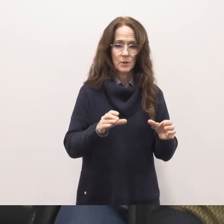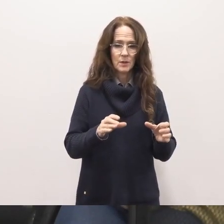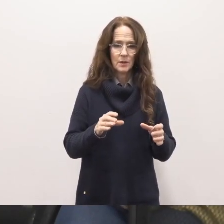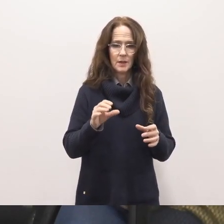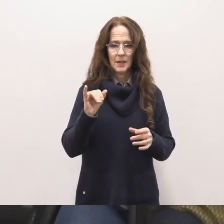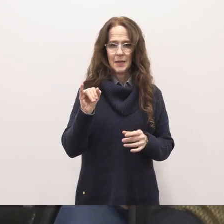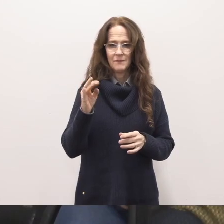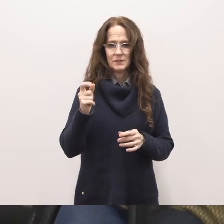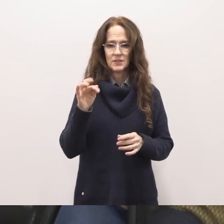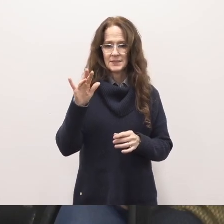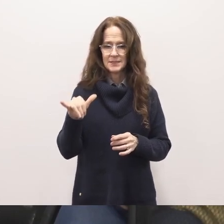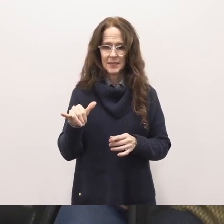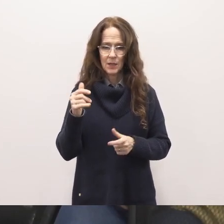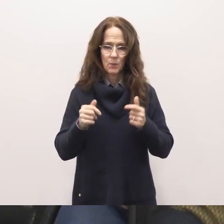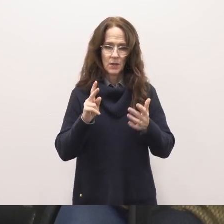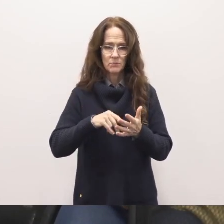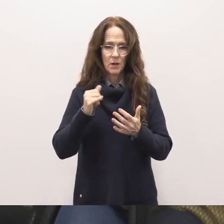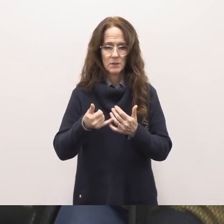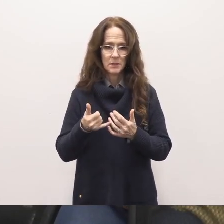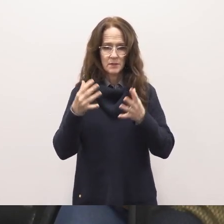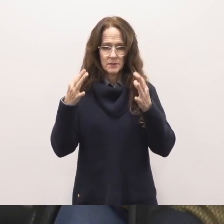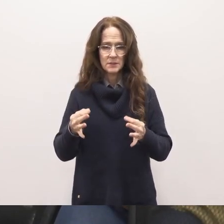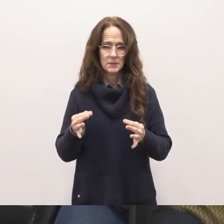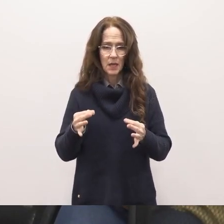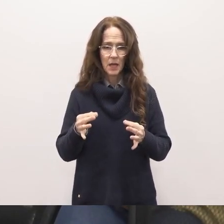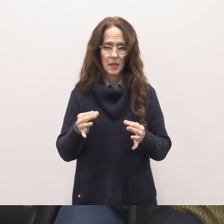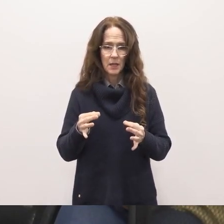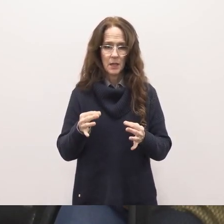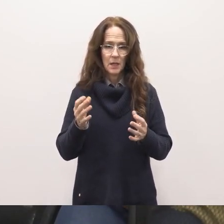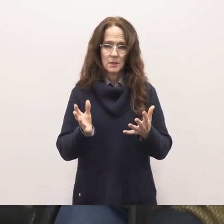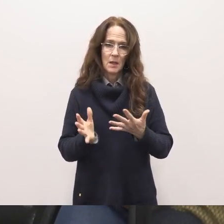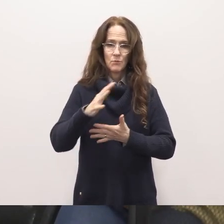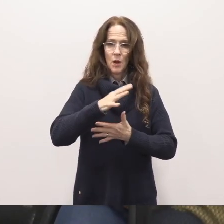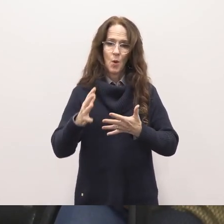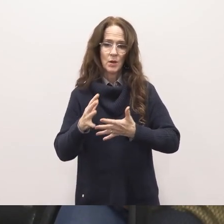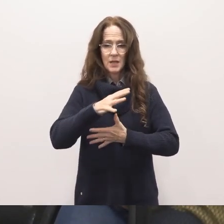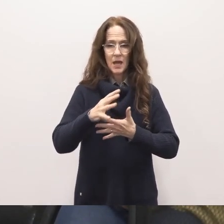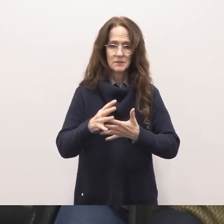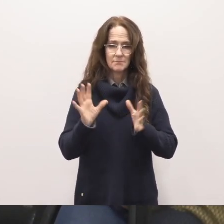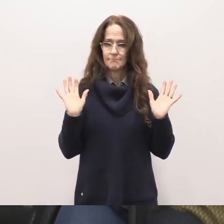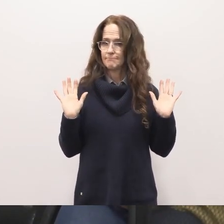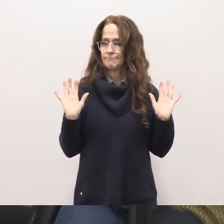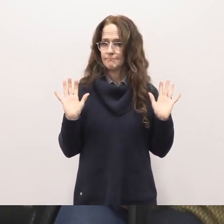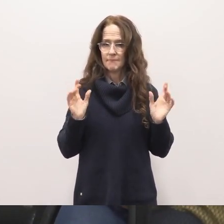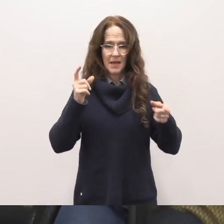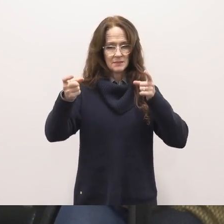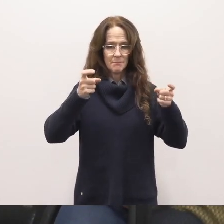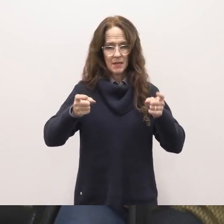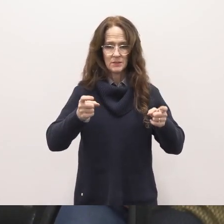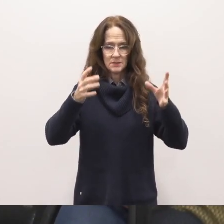a project or which projects you decide to prioritize. You know, that is management's decision.